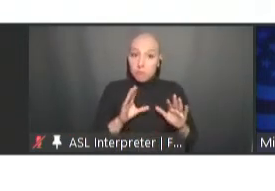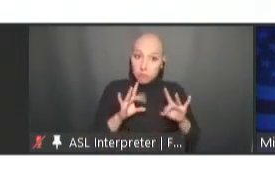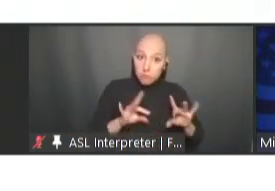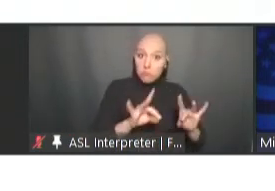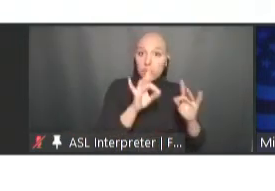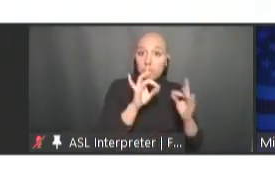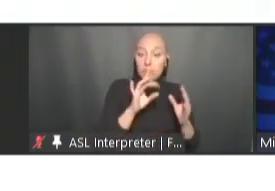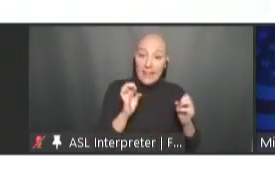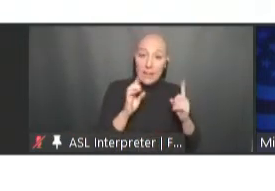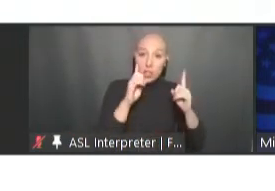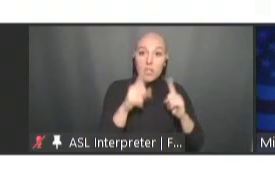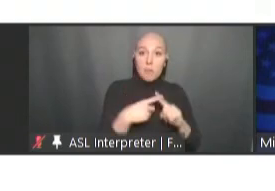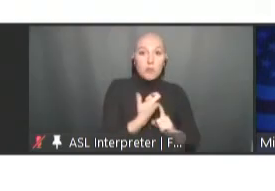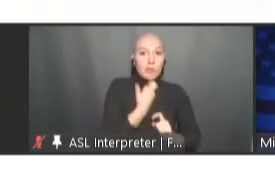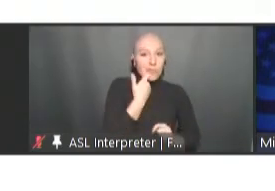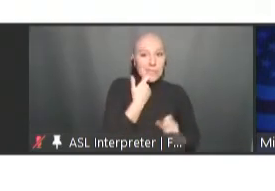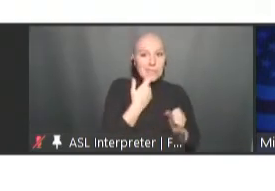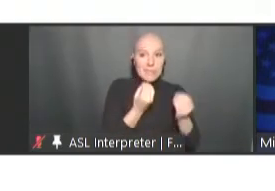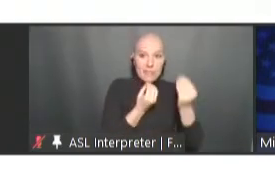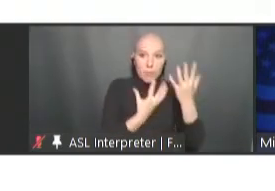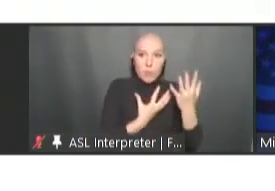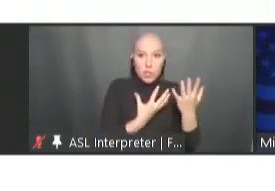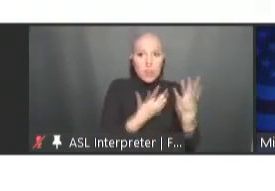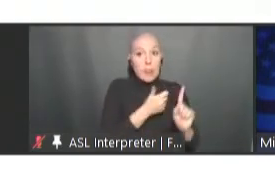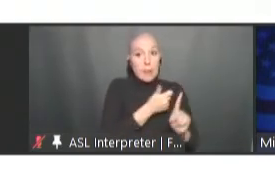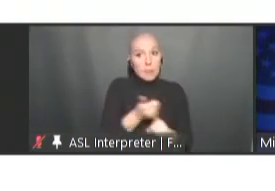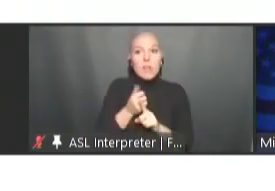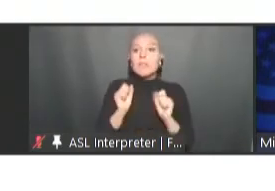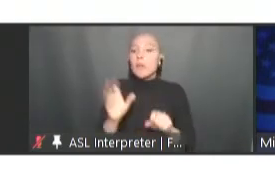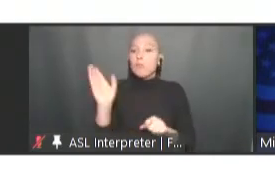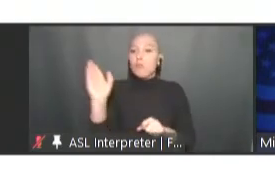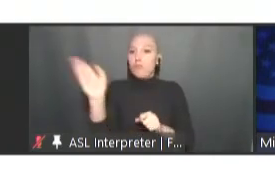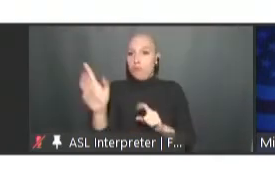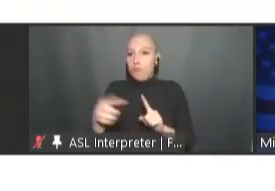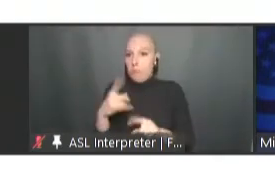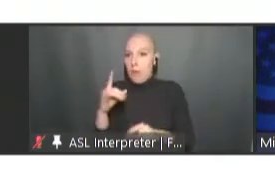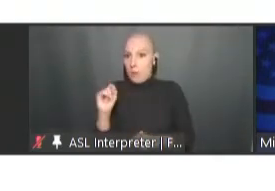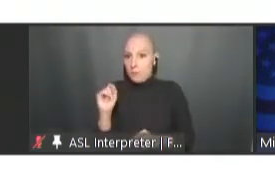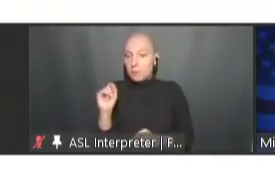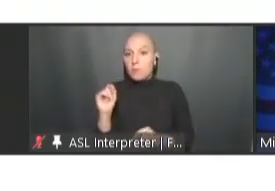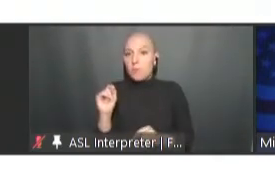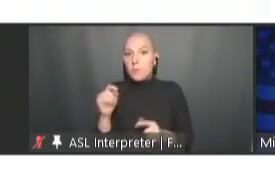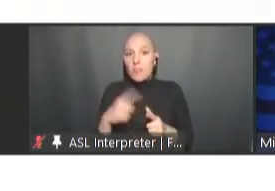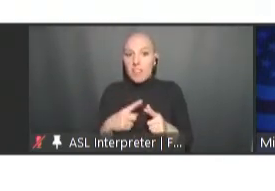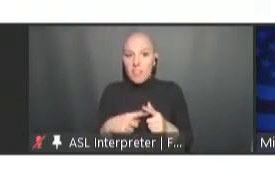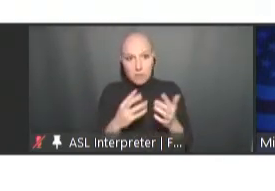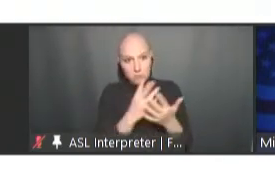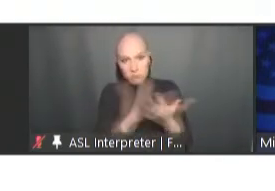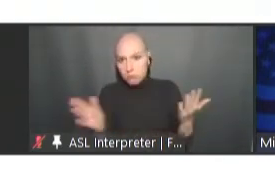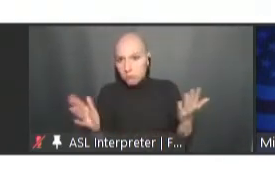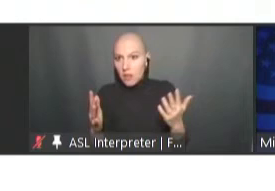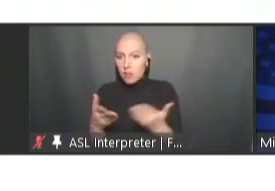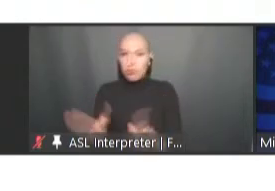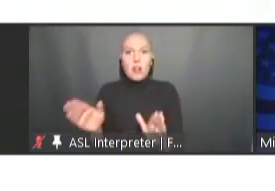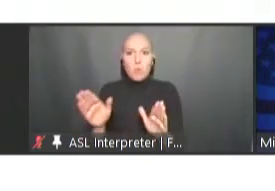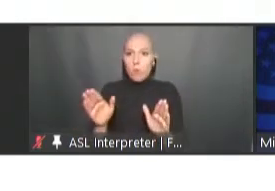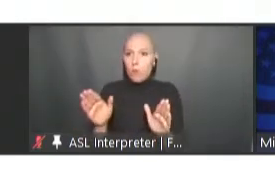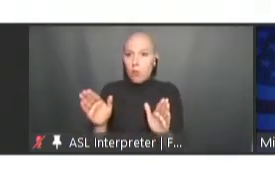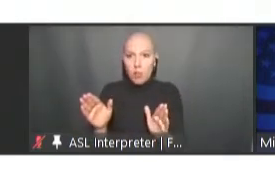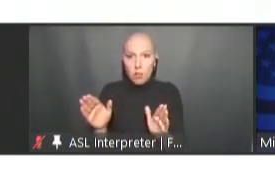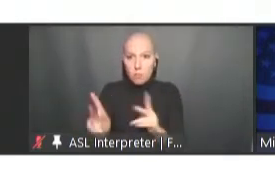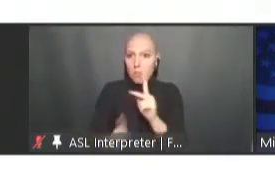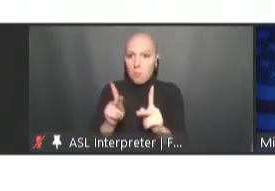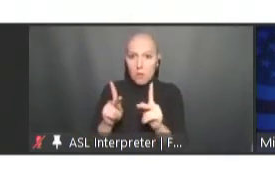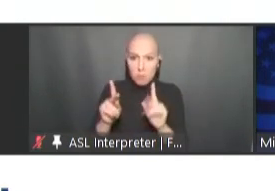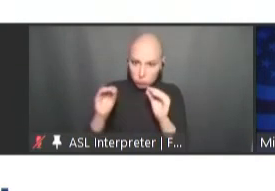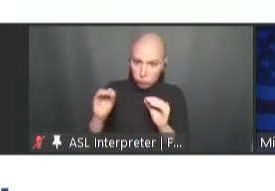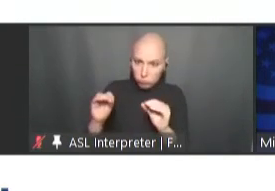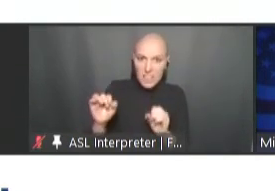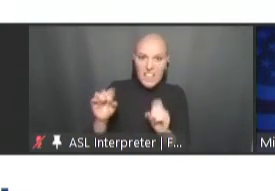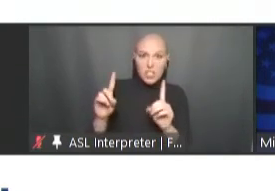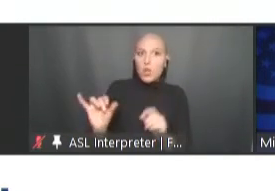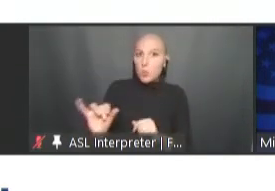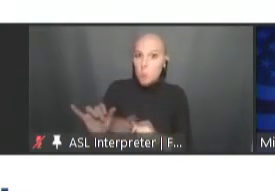so that they can be spokespersons but then out into the general public as well. Next, please.